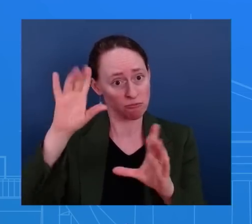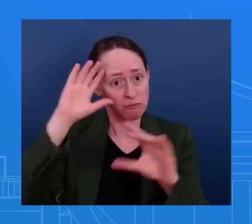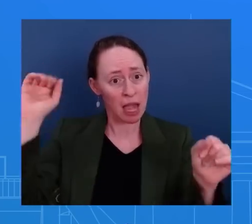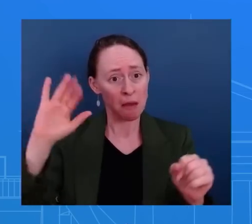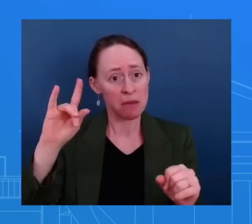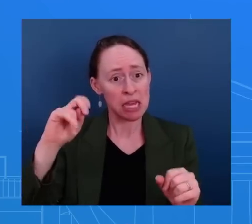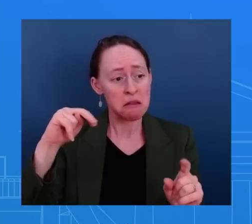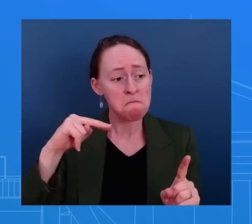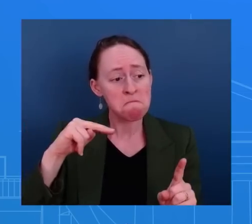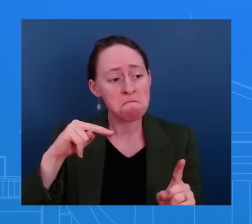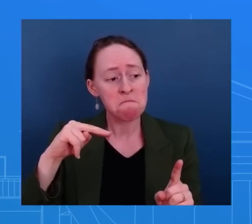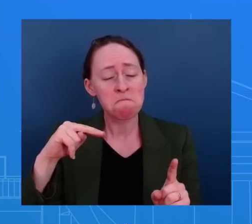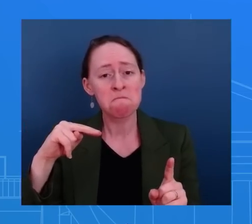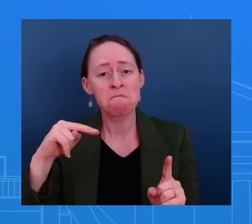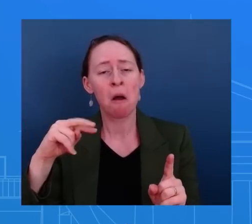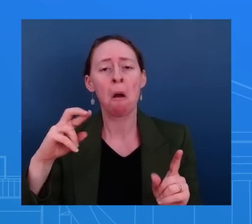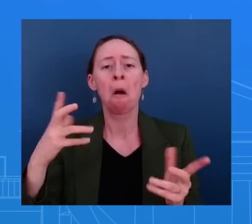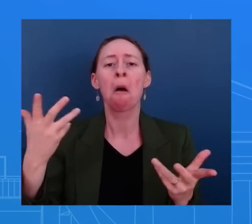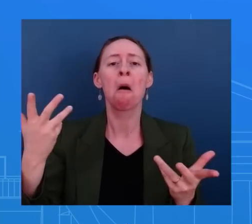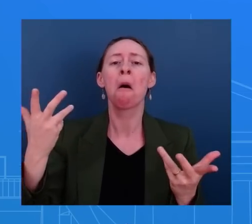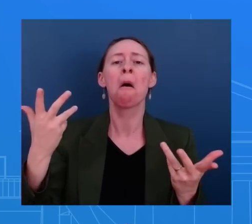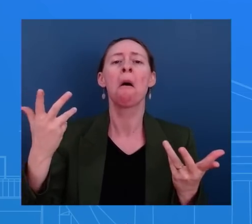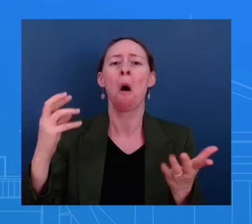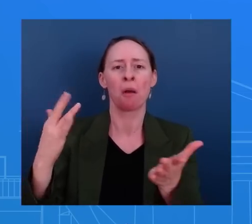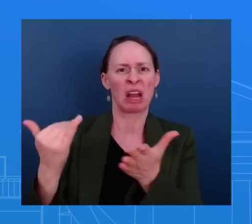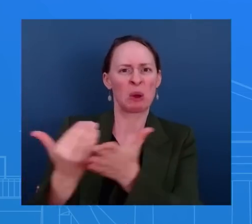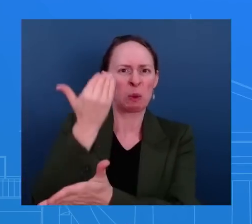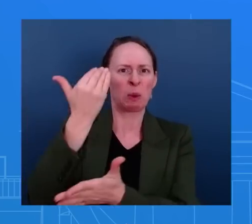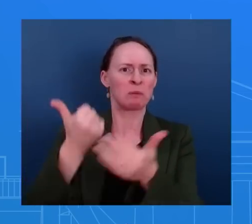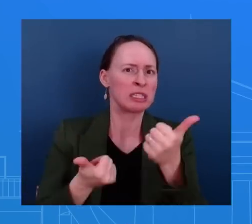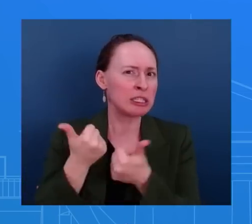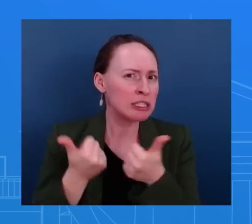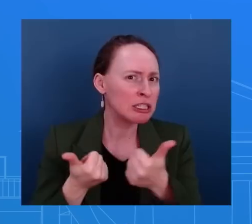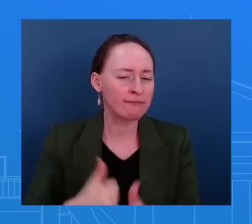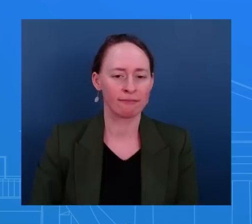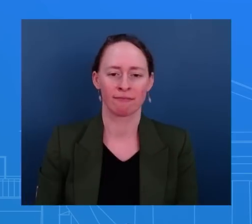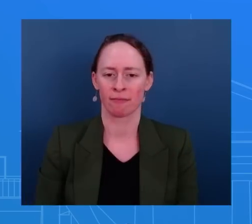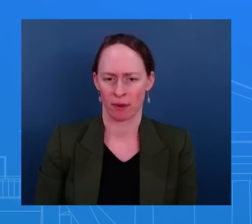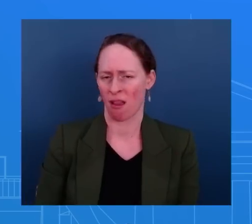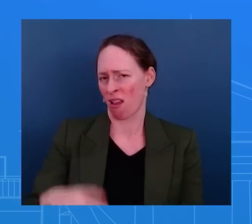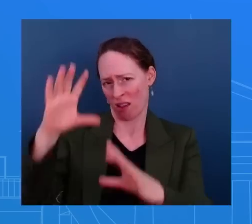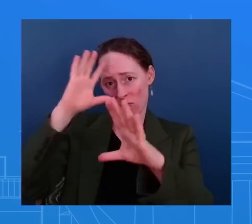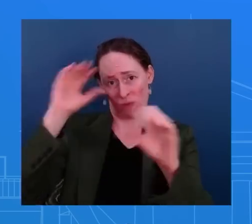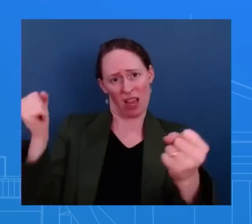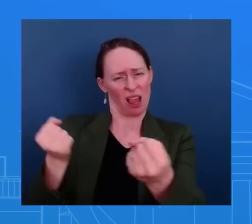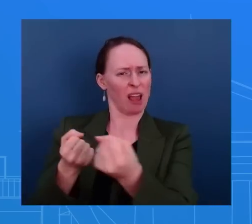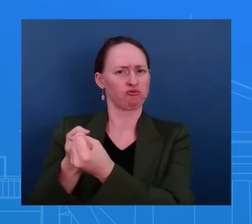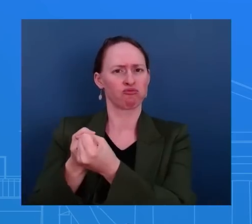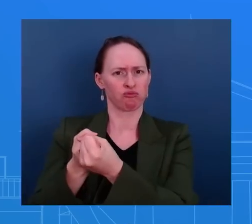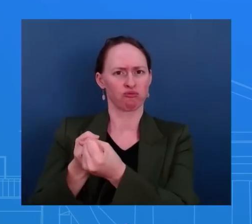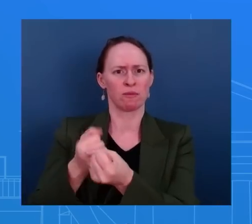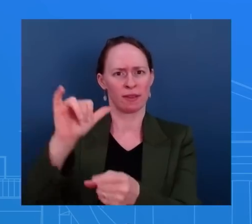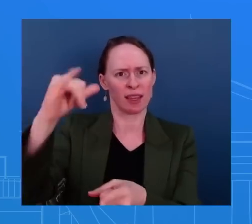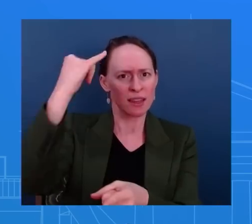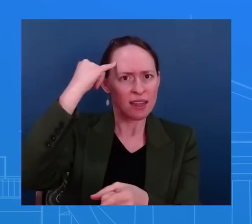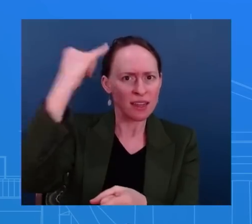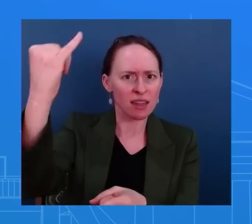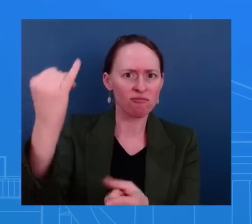And what I can say is, obviously, the president and the vice president very much what I just -- how I answered the earlier question,